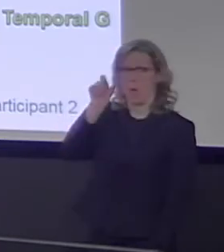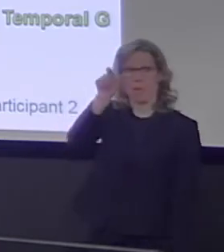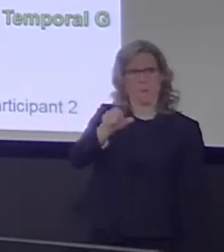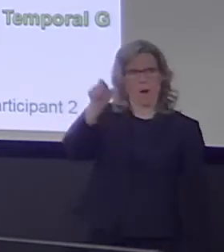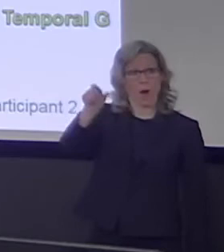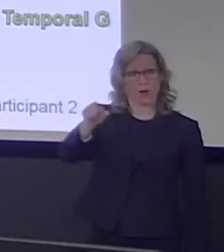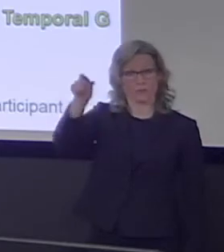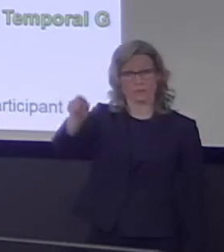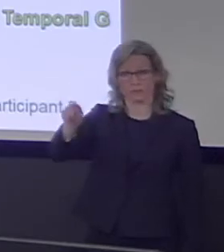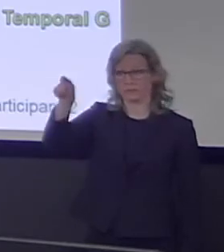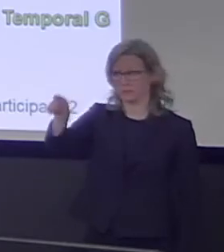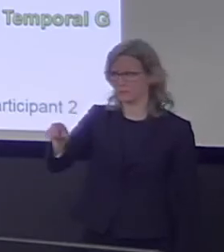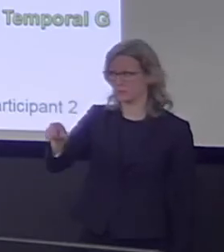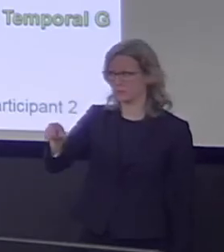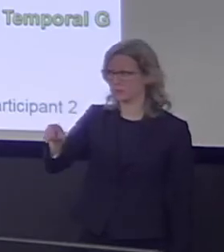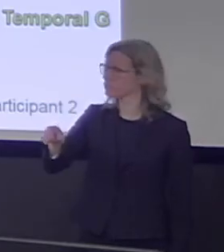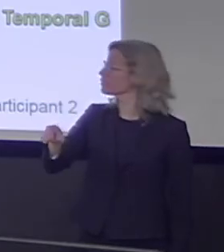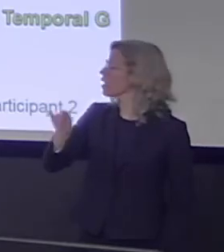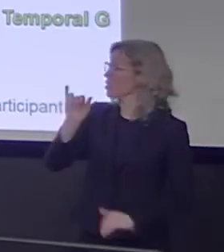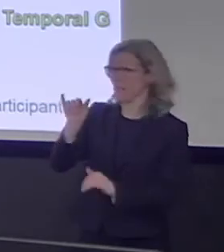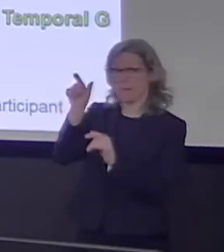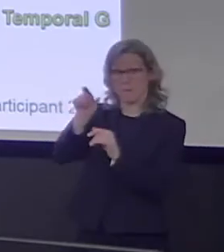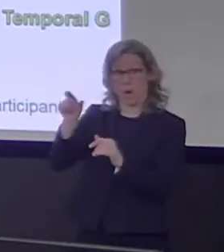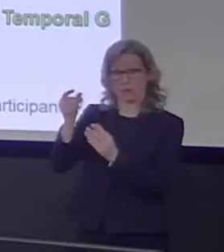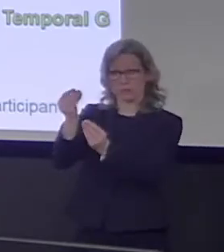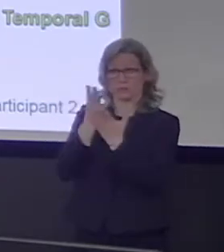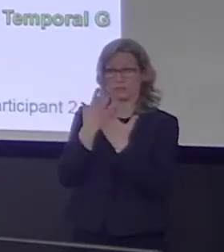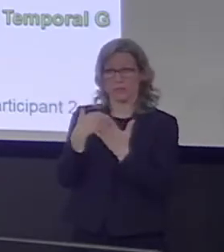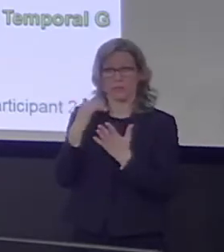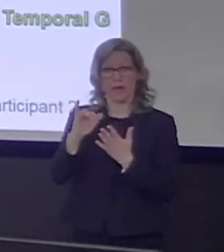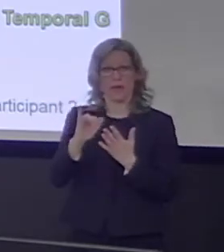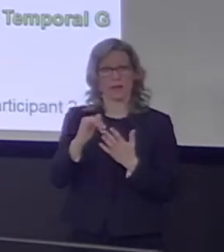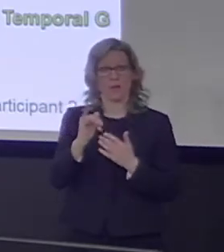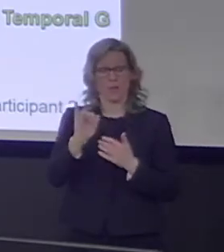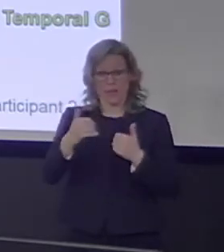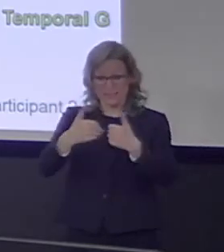are telling me that that separation between those two functions is very significant.